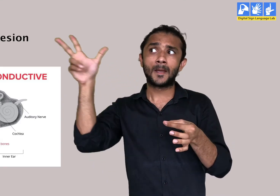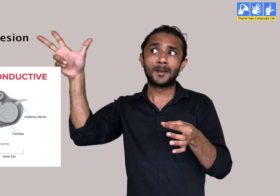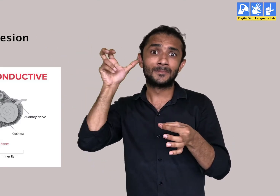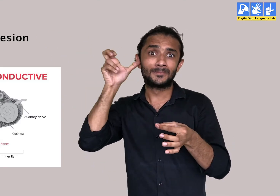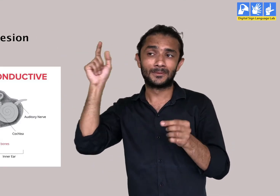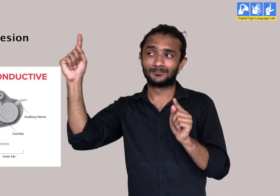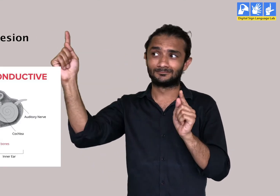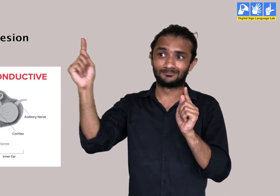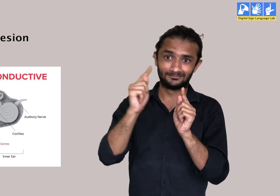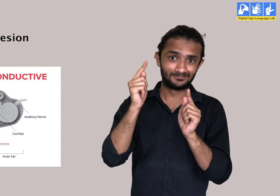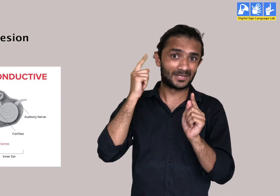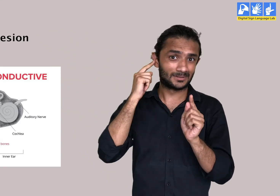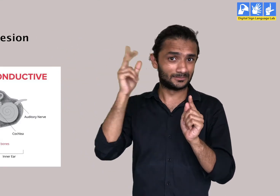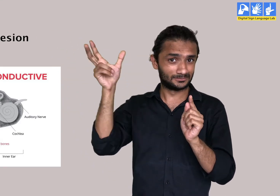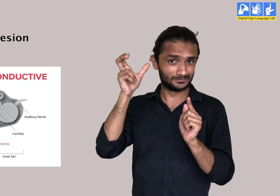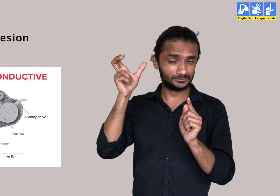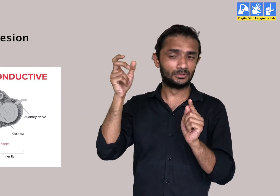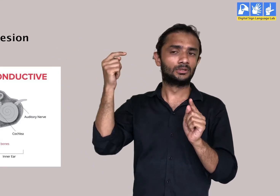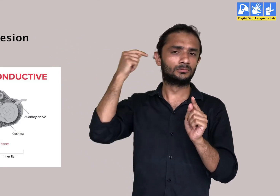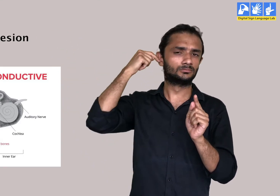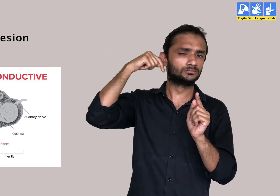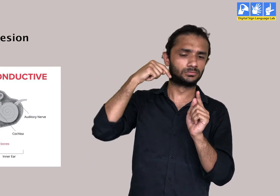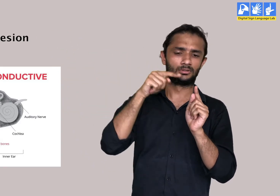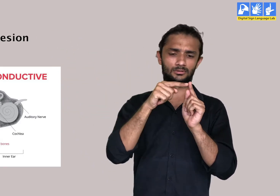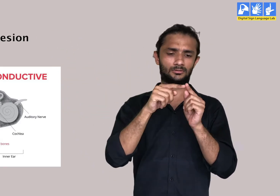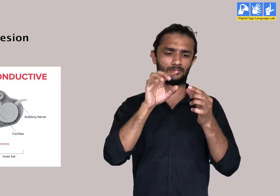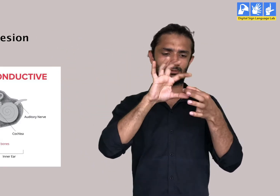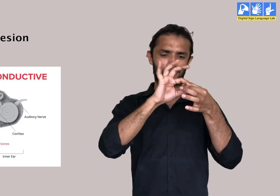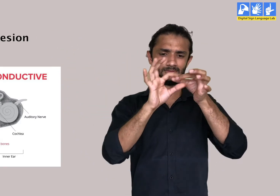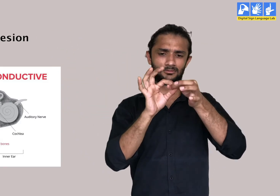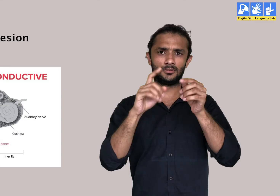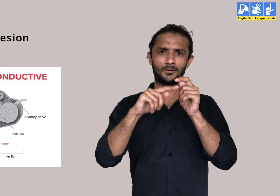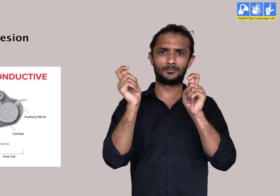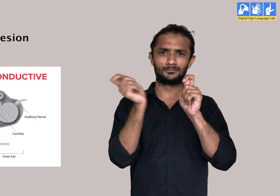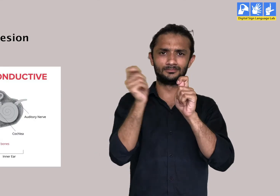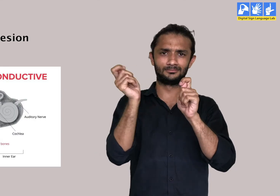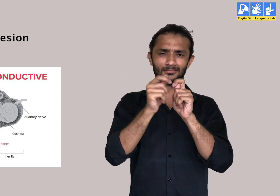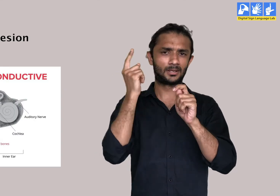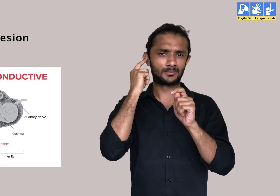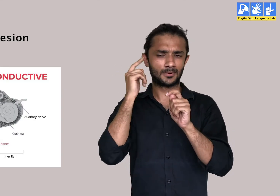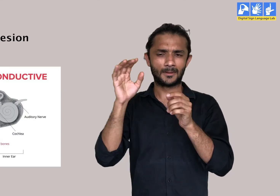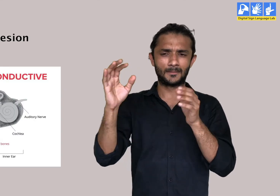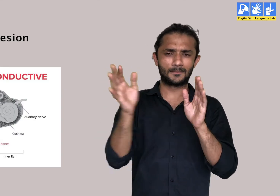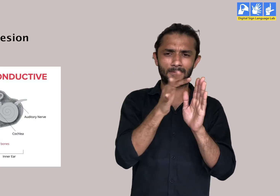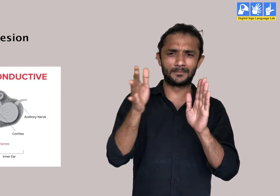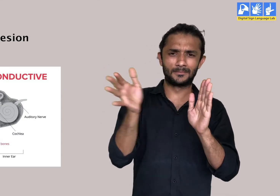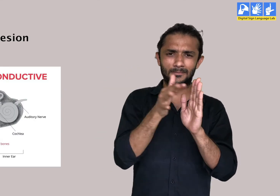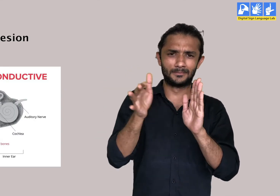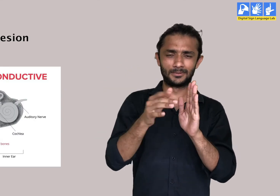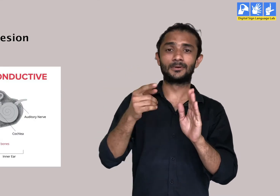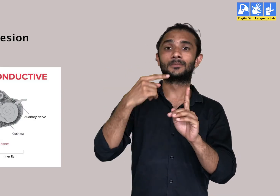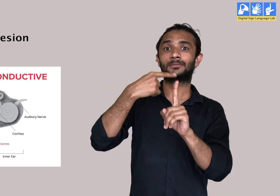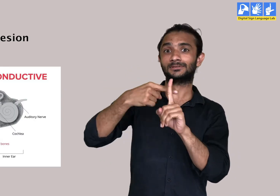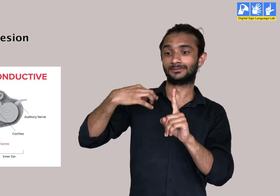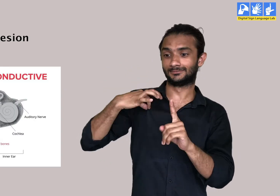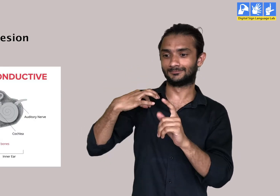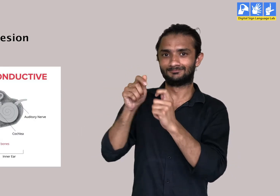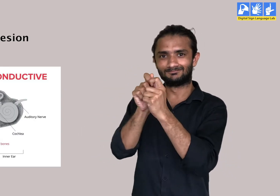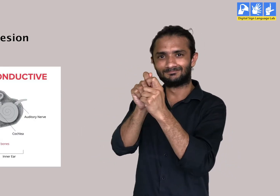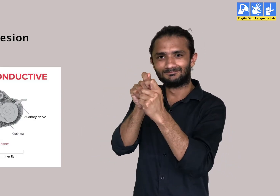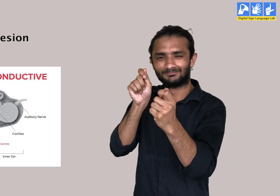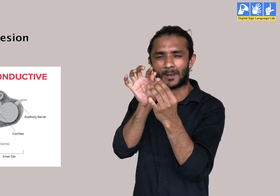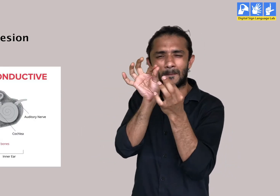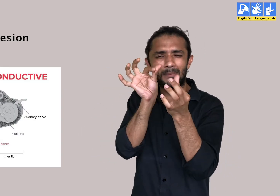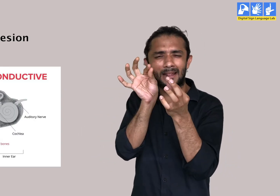In normal hearing, the ear drum vibrates and the auditory bones vibrate to carry the sound into the inner ear.